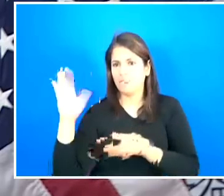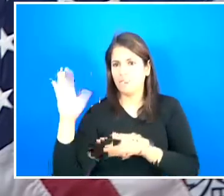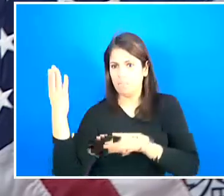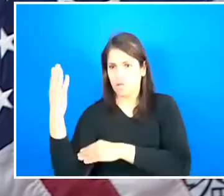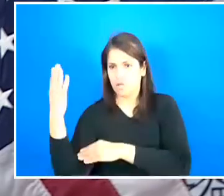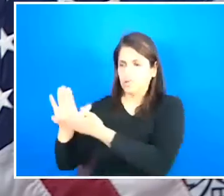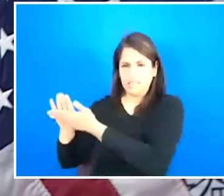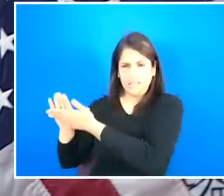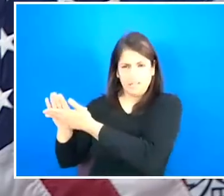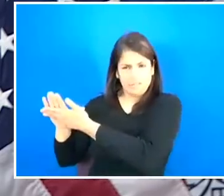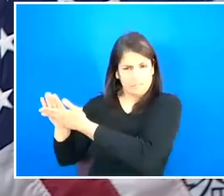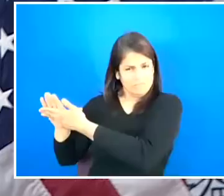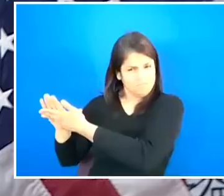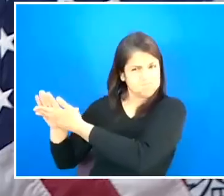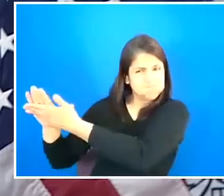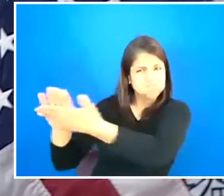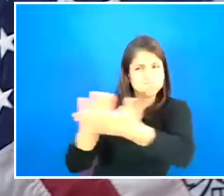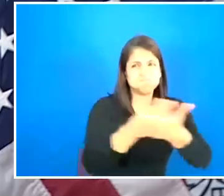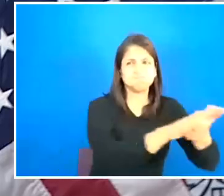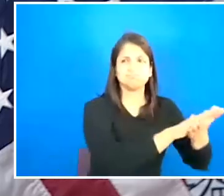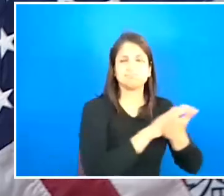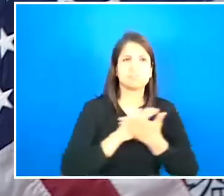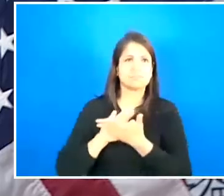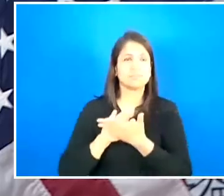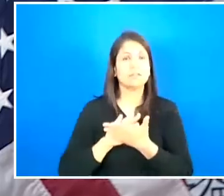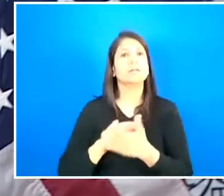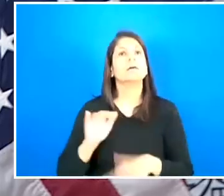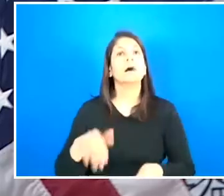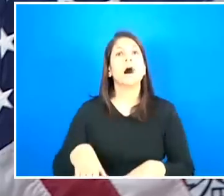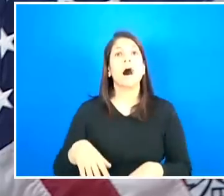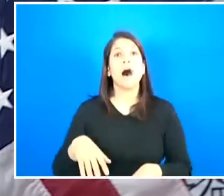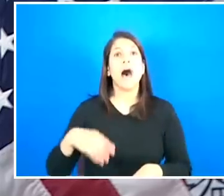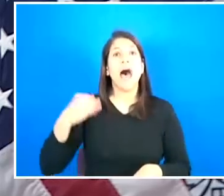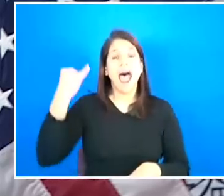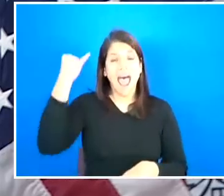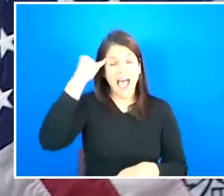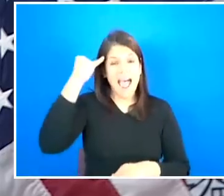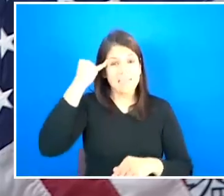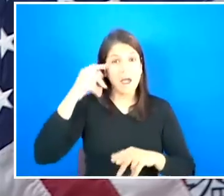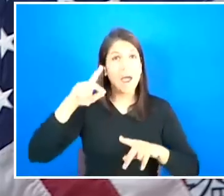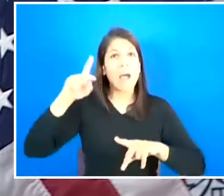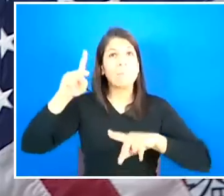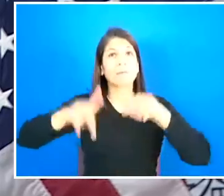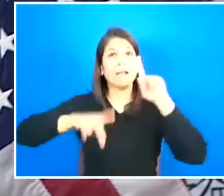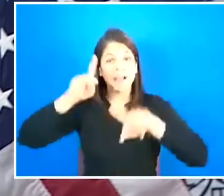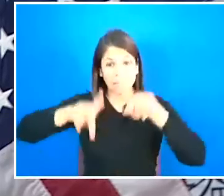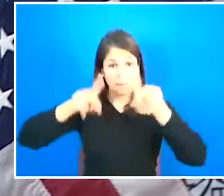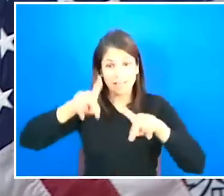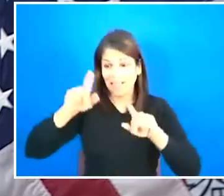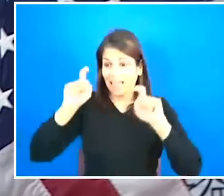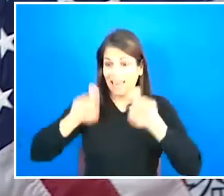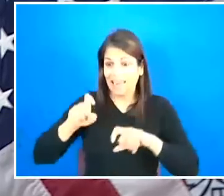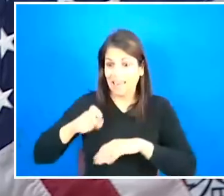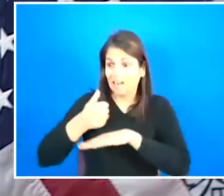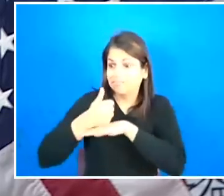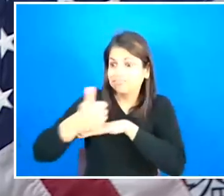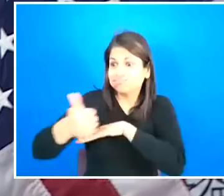00 A.M. ON A SUBWAY SYSTEM THAT'S GOT A SMALL FRACTION OF HETUM NBER OF STRAP HANGERS IT NORMALLY WOULD VHAE SOTTHA CAN